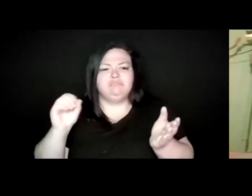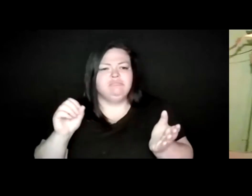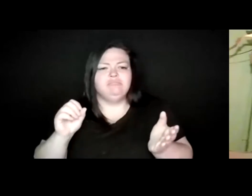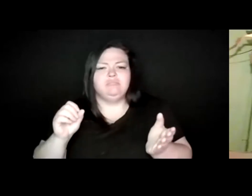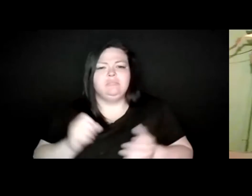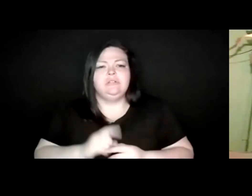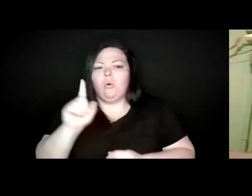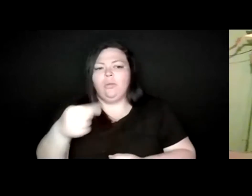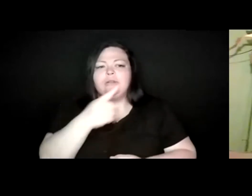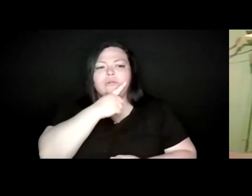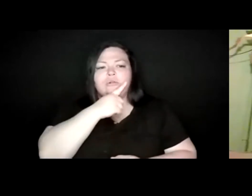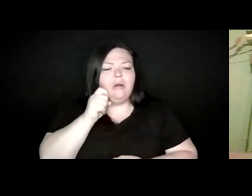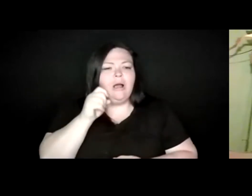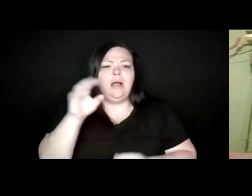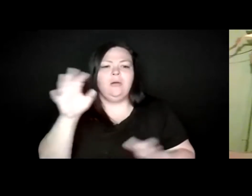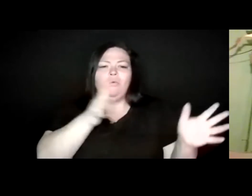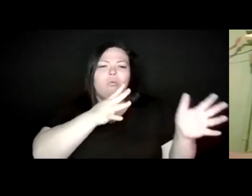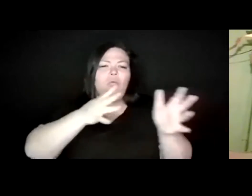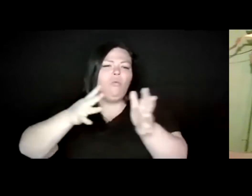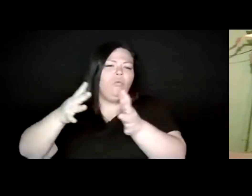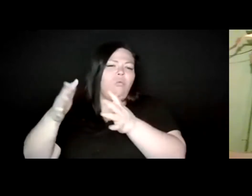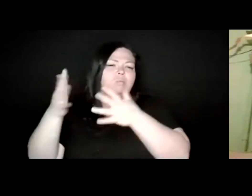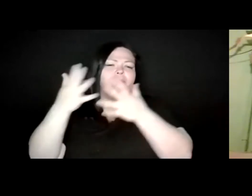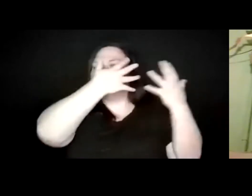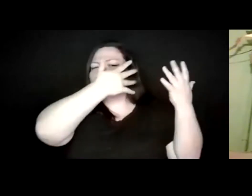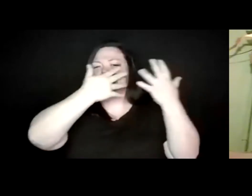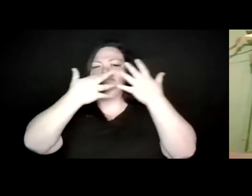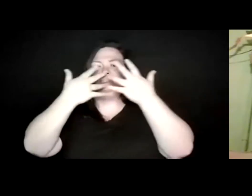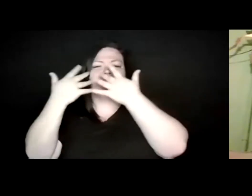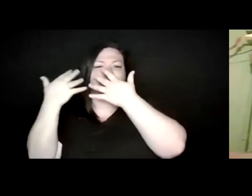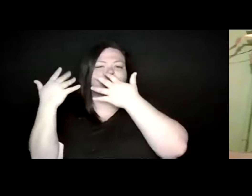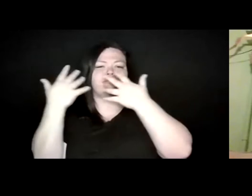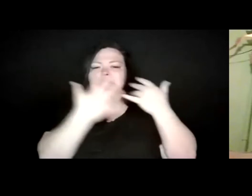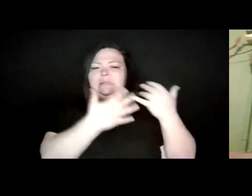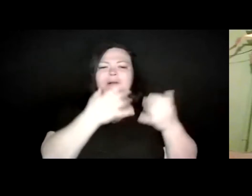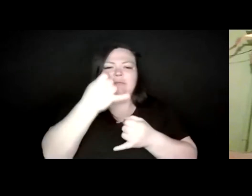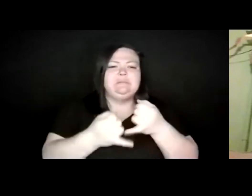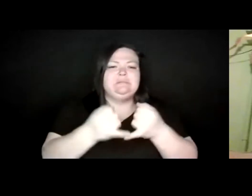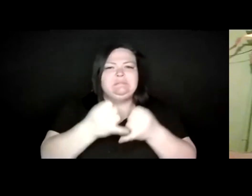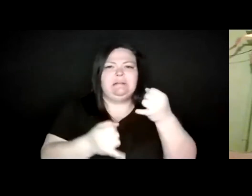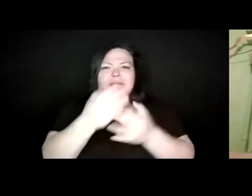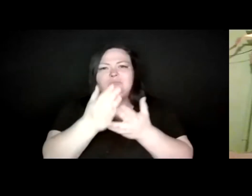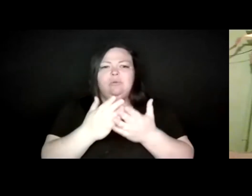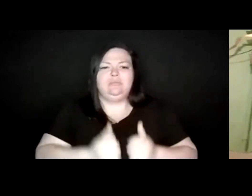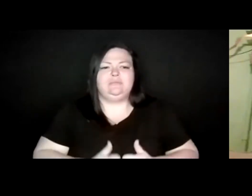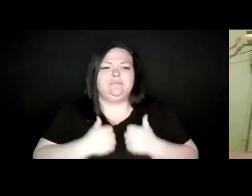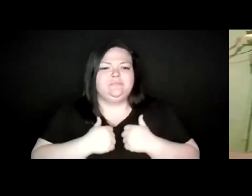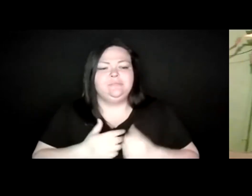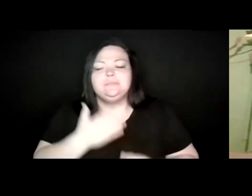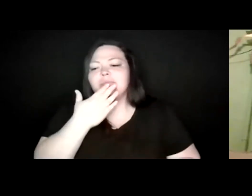the dry Baltic wind stumbling across my face in this final sign of the cross. Thank you. That's Daniela Nazareth.